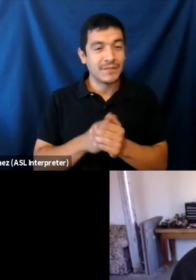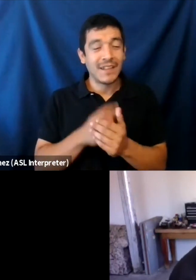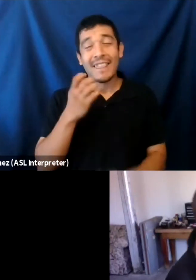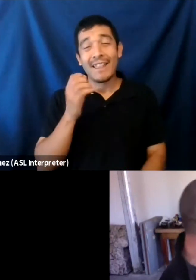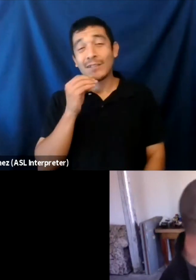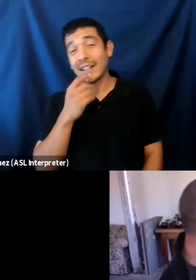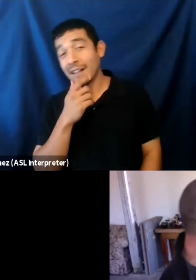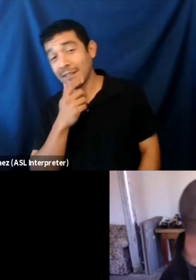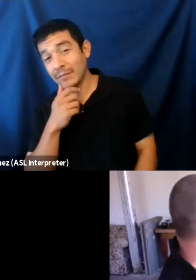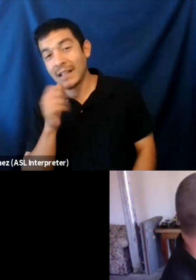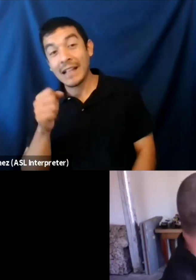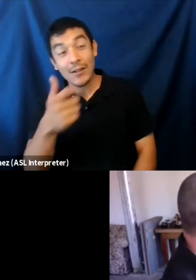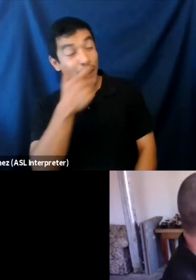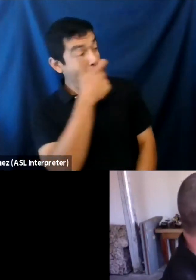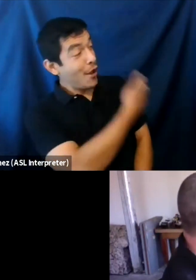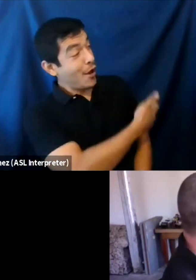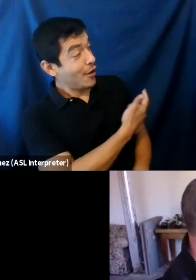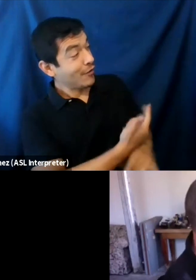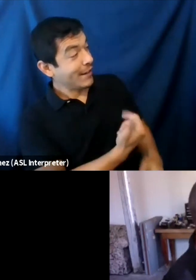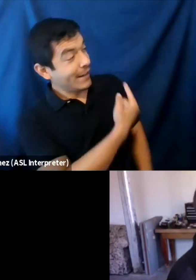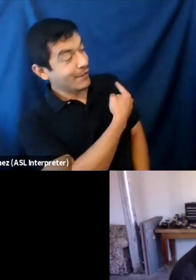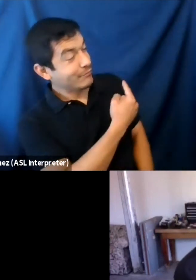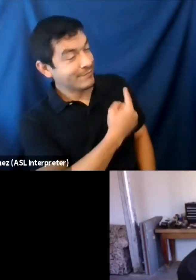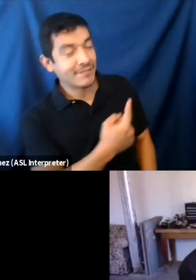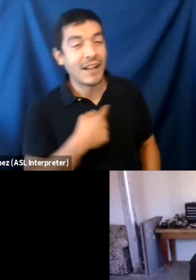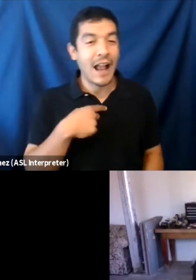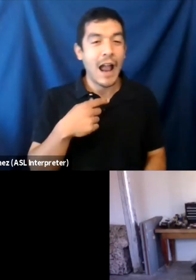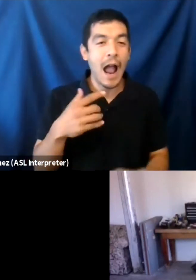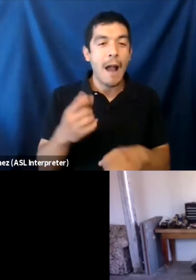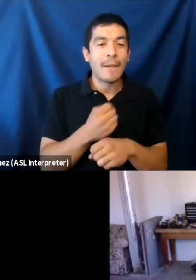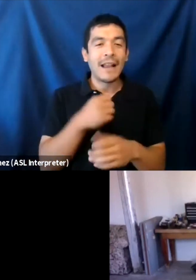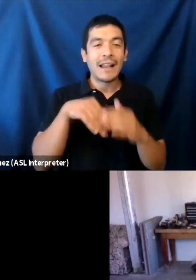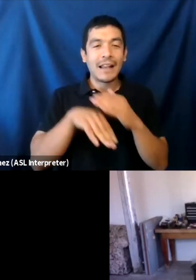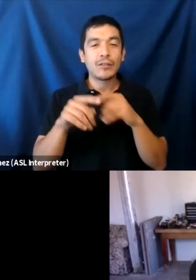Yeah, you're looking at it. I'm getting into woodworking